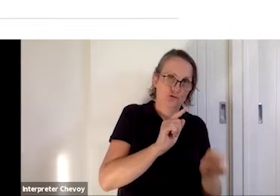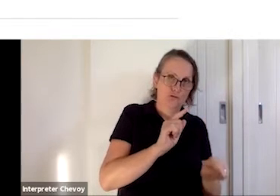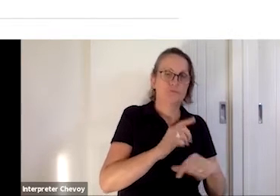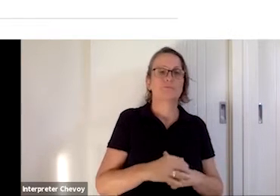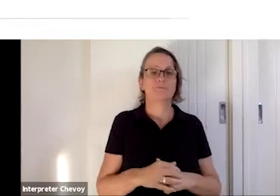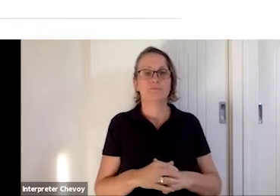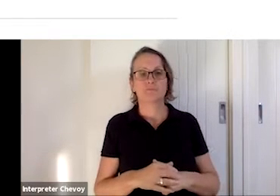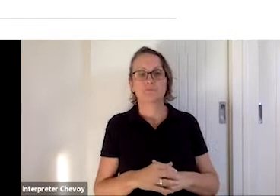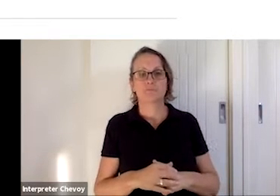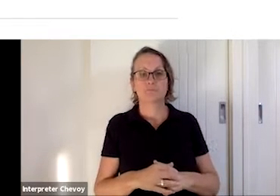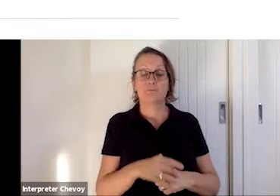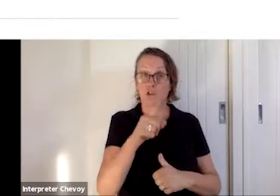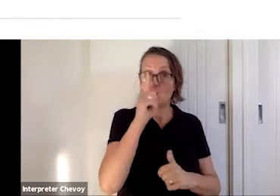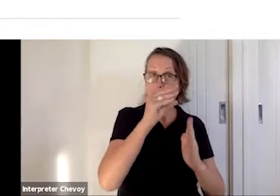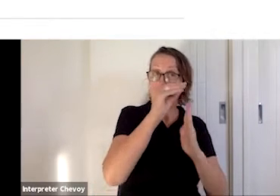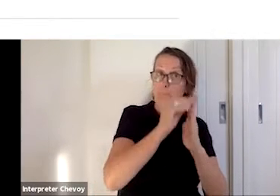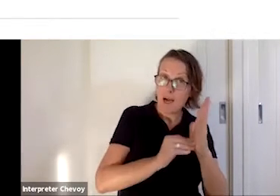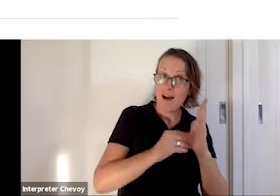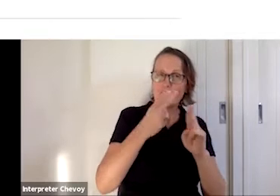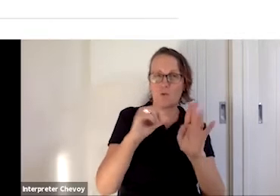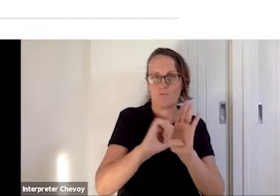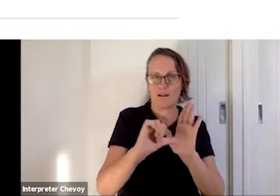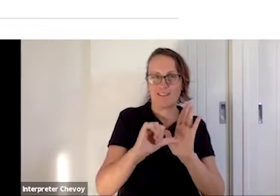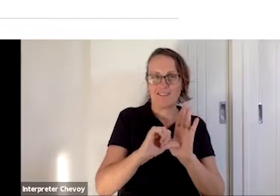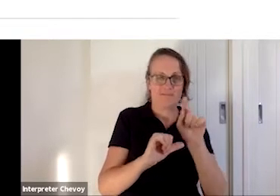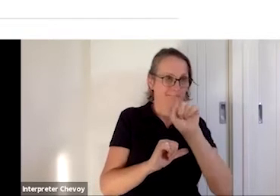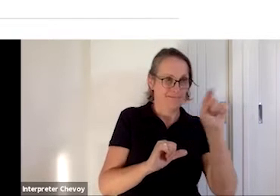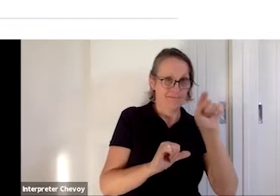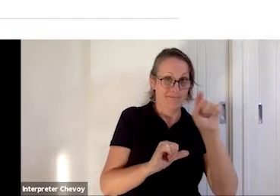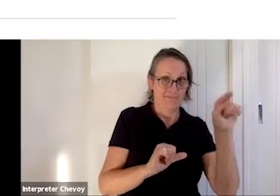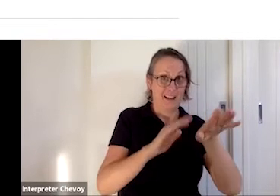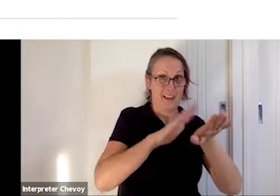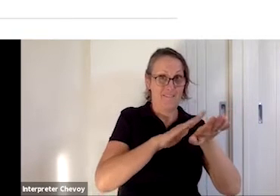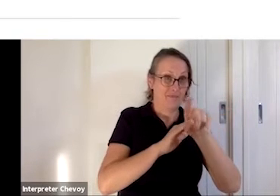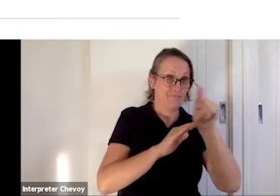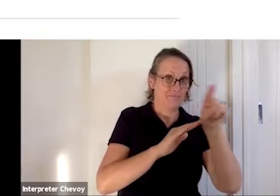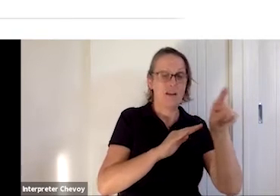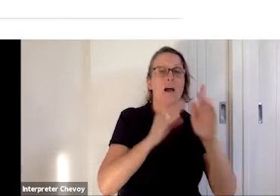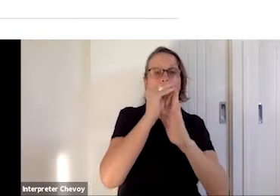is also where you apply for the grant. You can see "at ply for a grant" is the second one done.